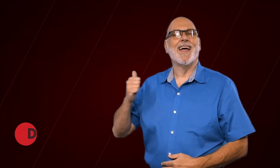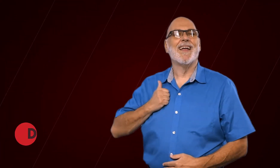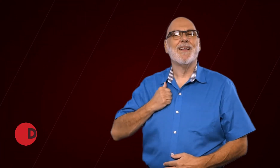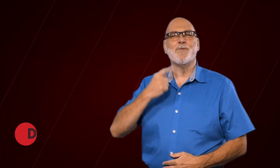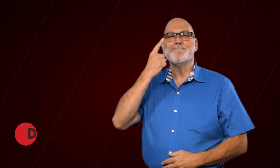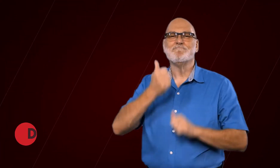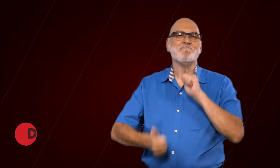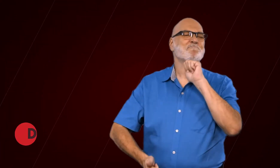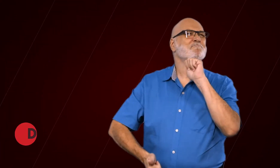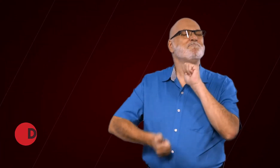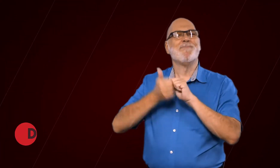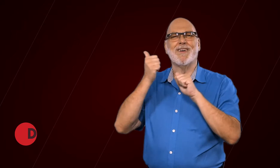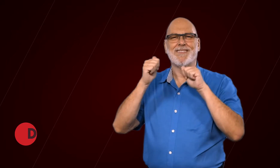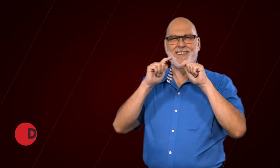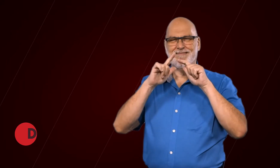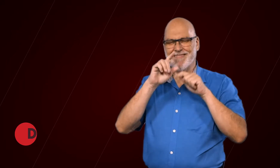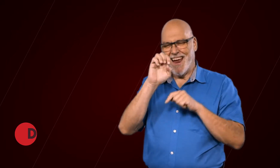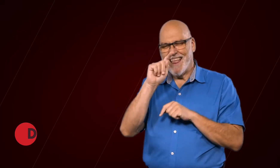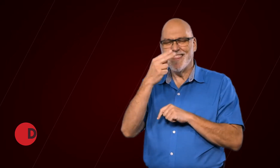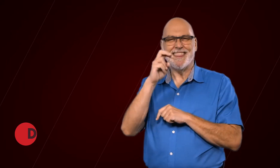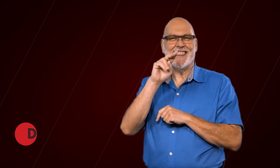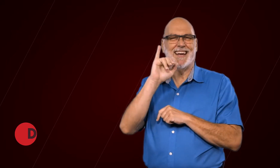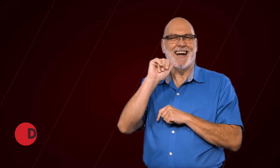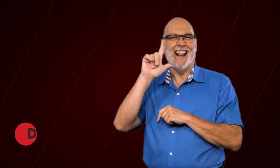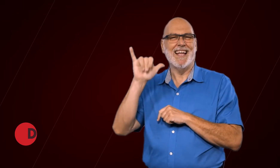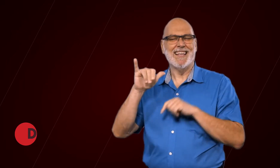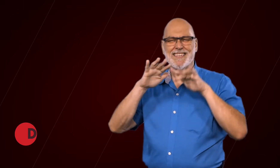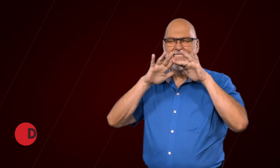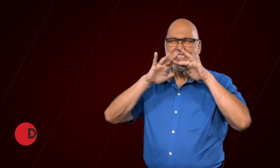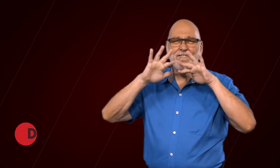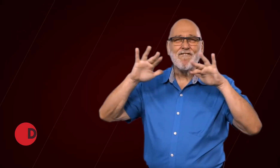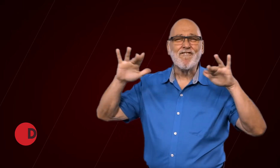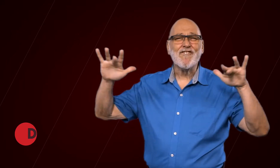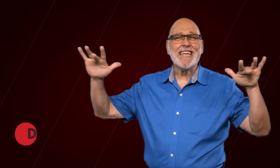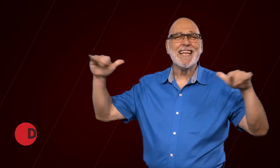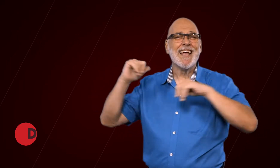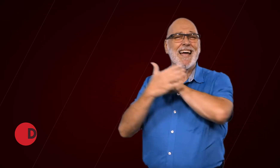[Anselmo]: Canada is one of the most ethnically diverse countries in the